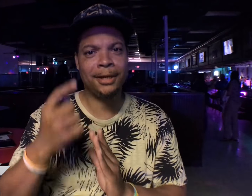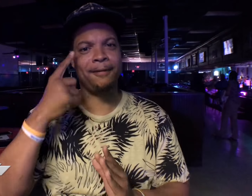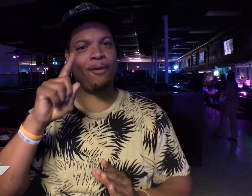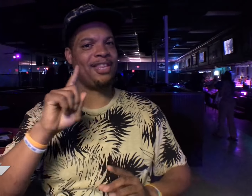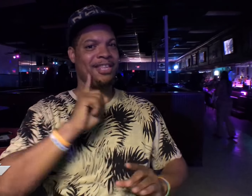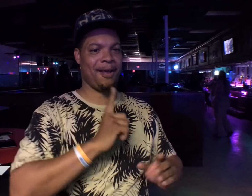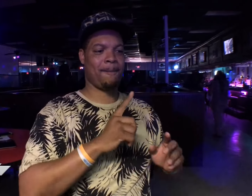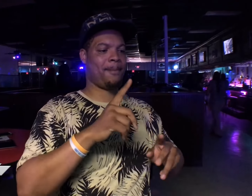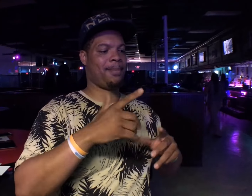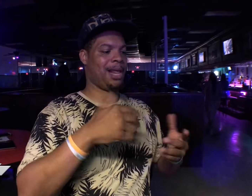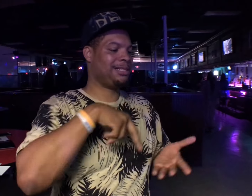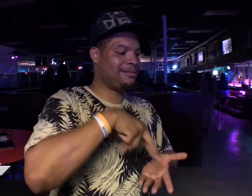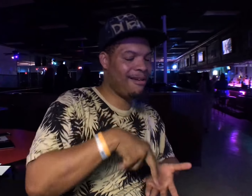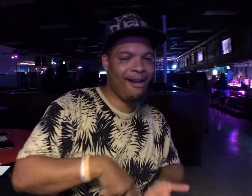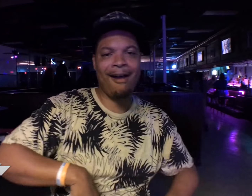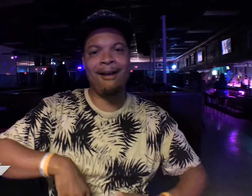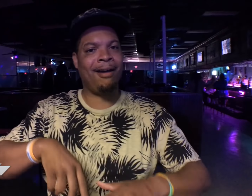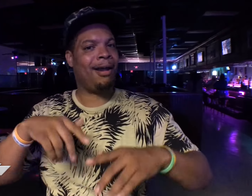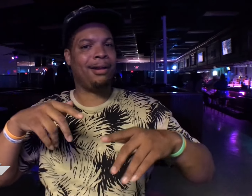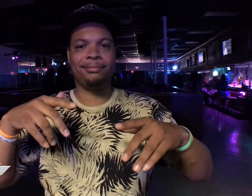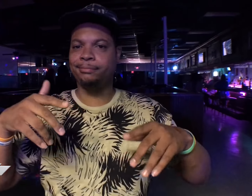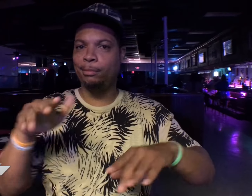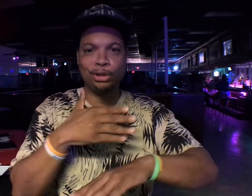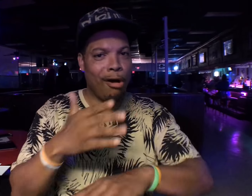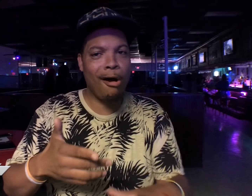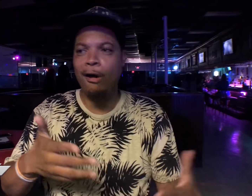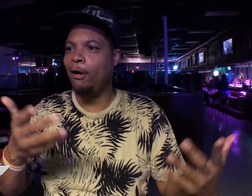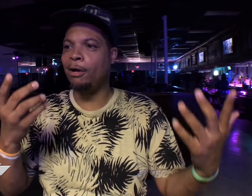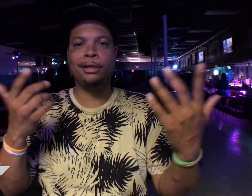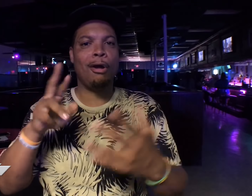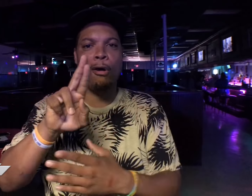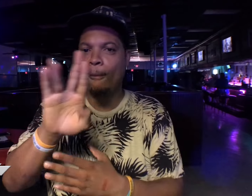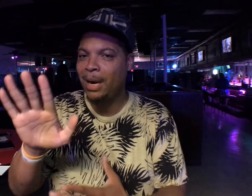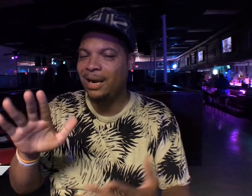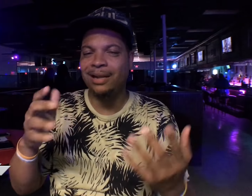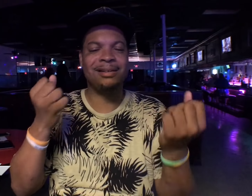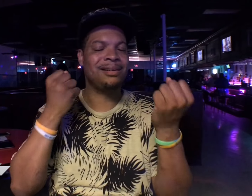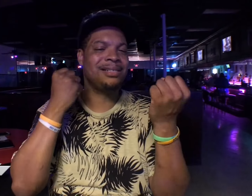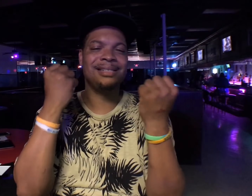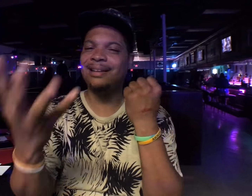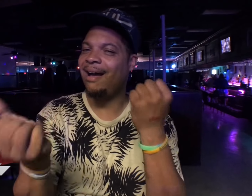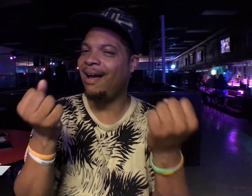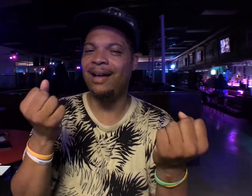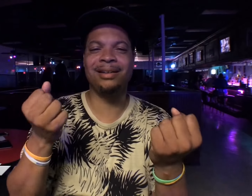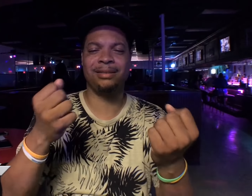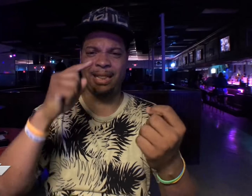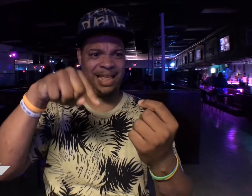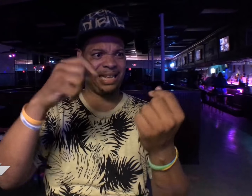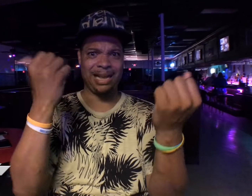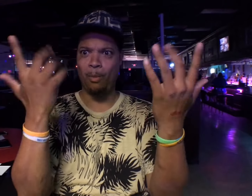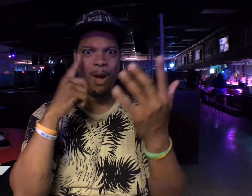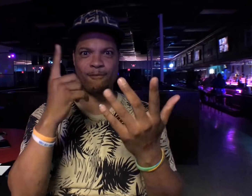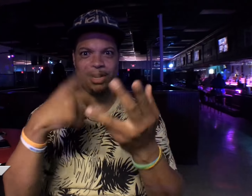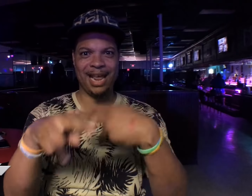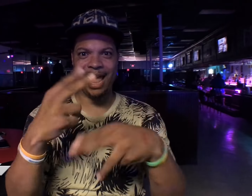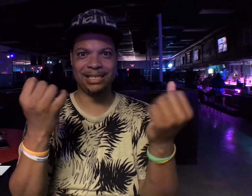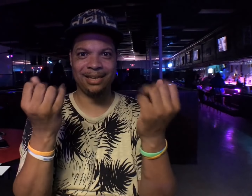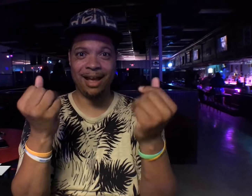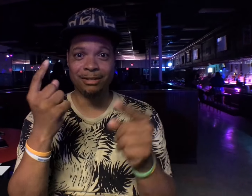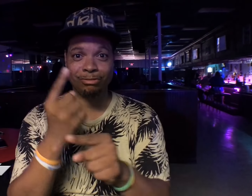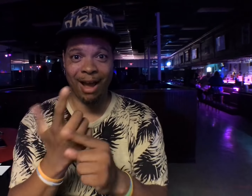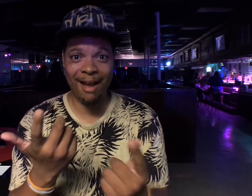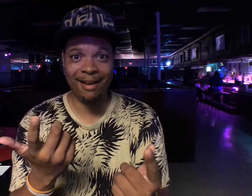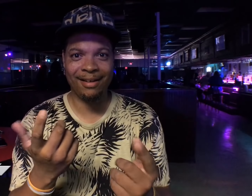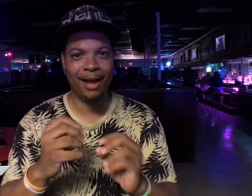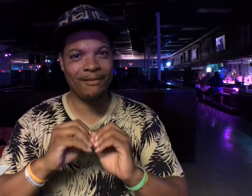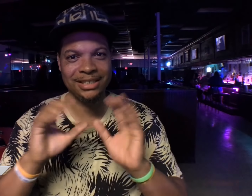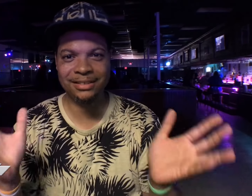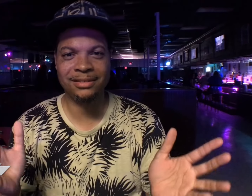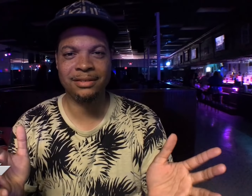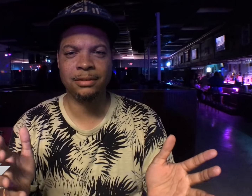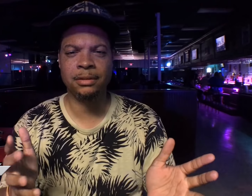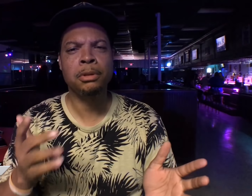dancing, music, signing and R&B. They all use their hands right? Obviously.